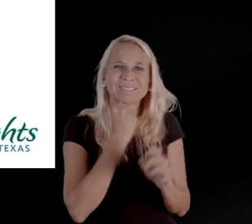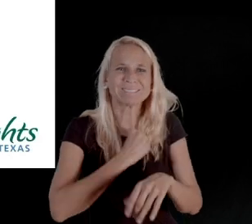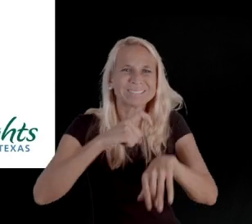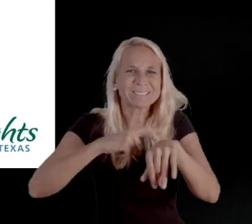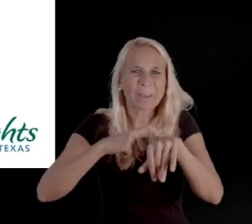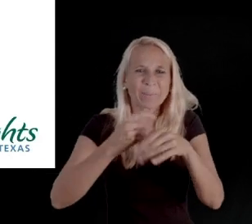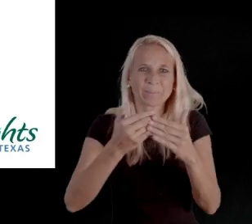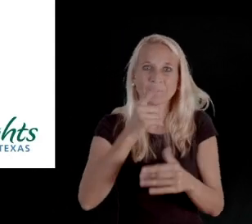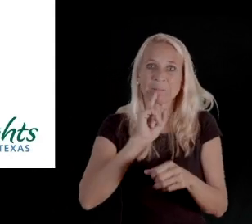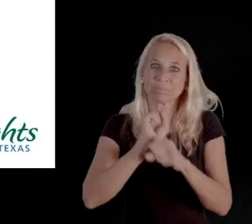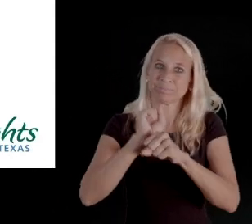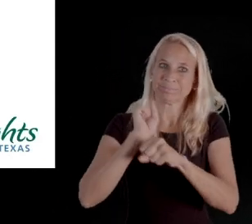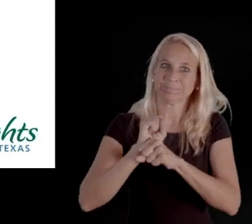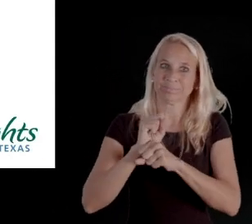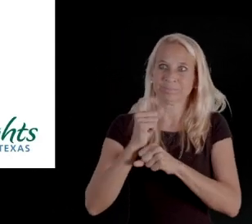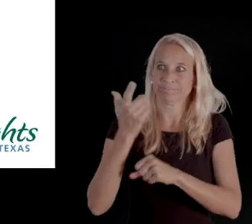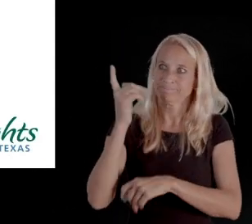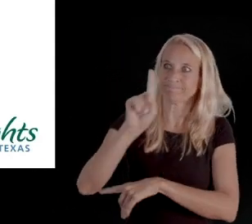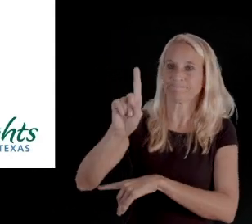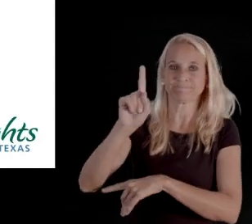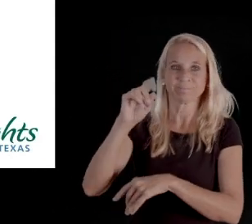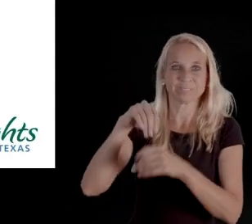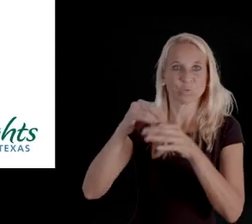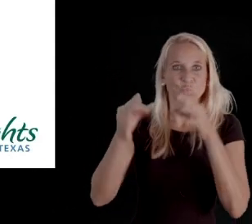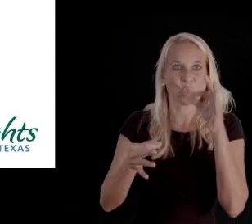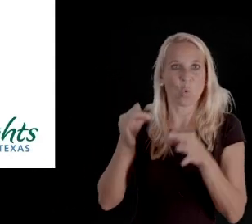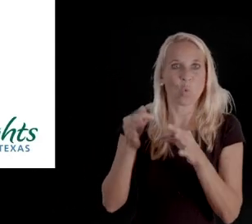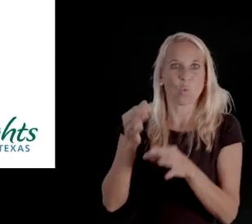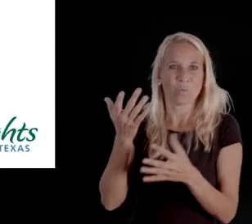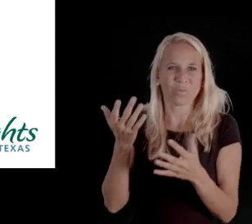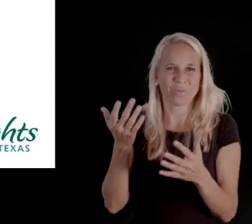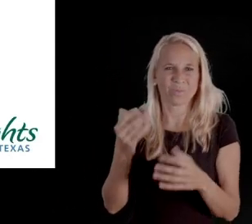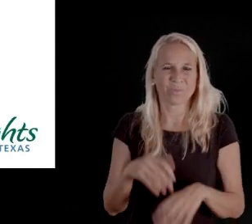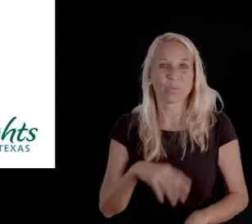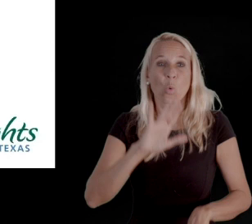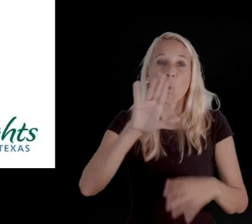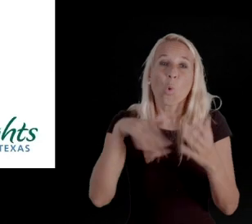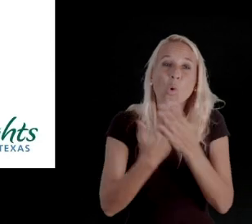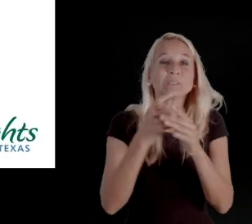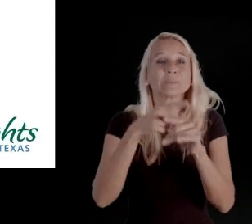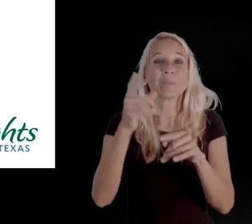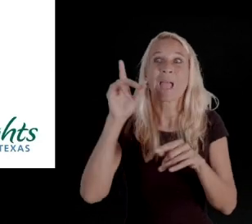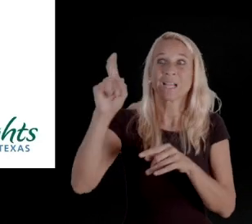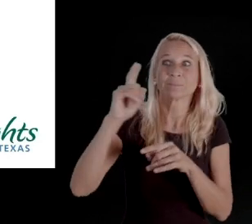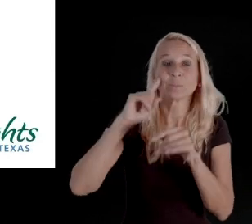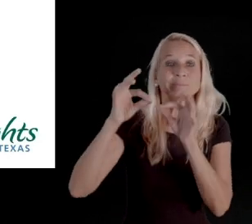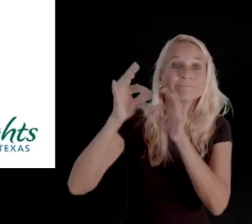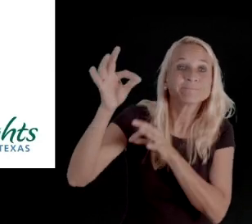to actually present in court, and that entire time you don't get services continued when you ask for a judicial review.